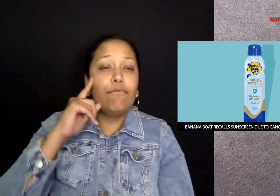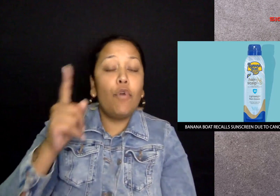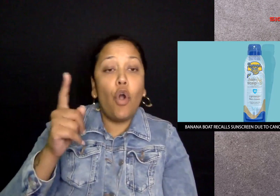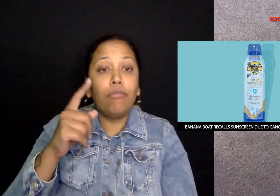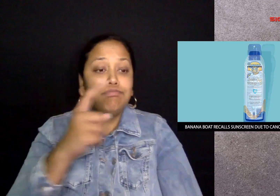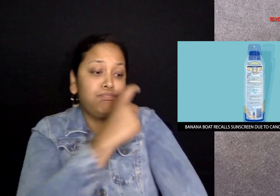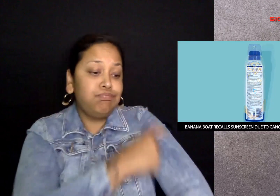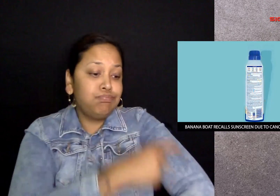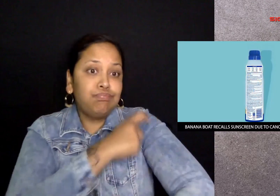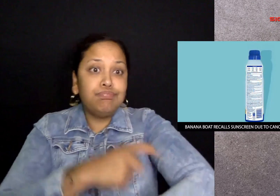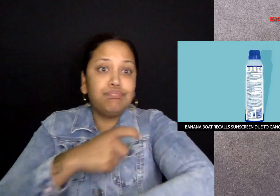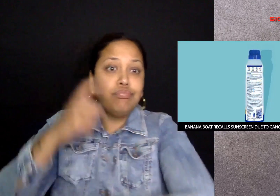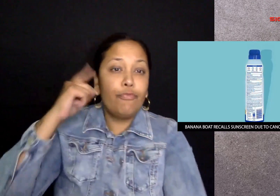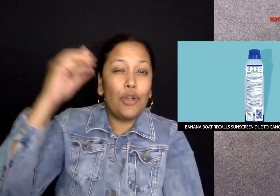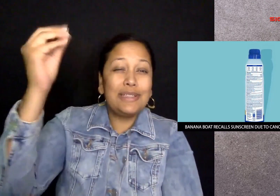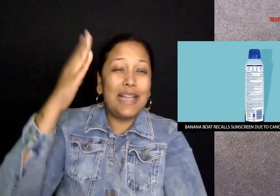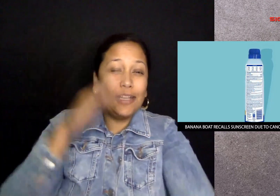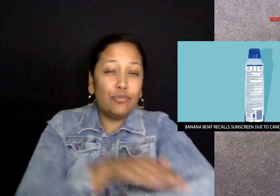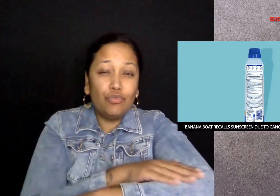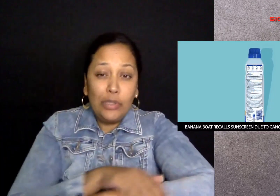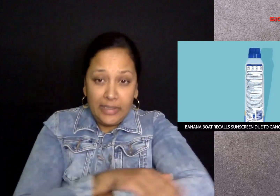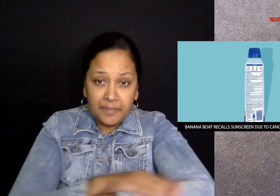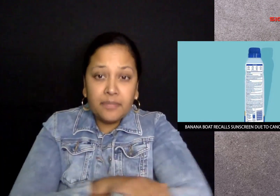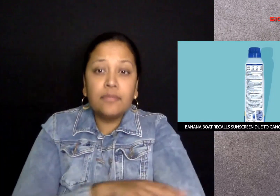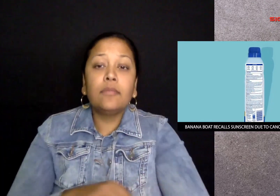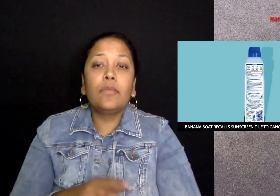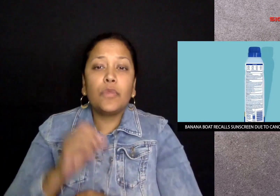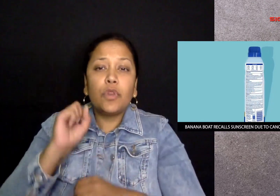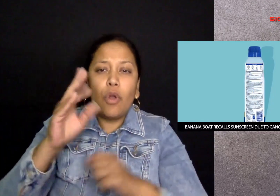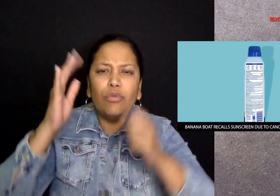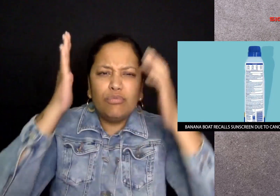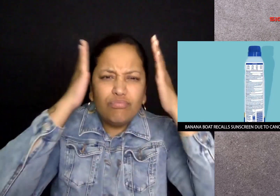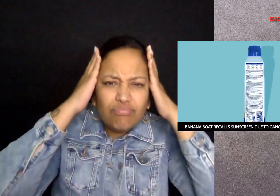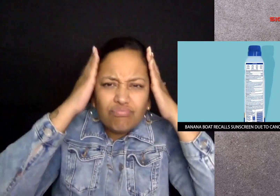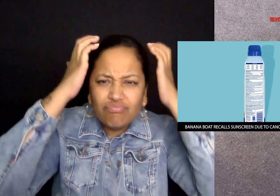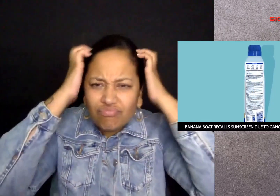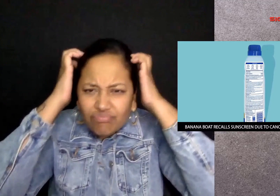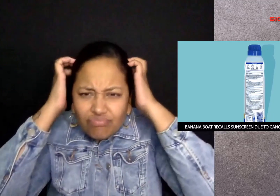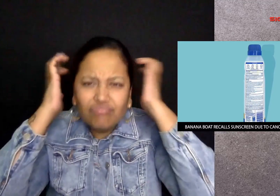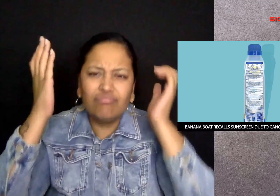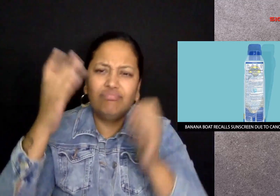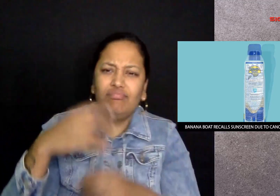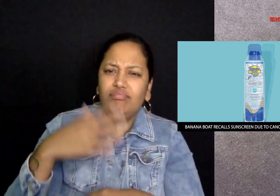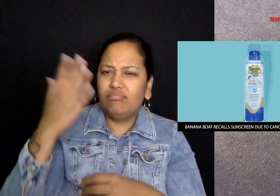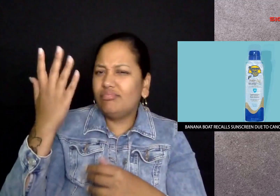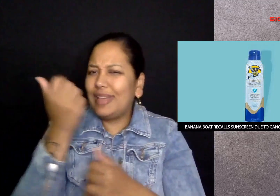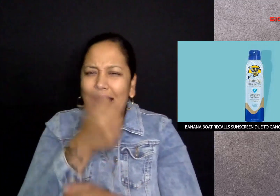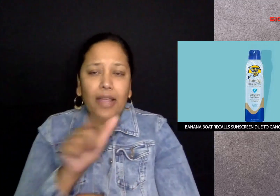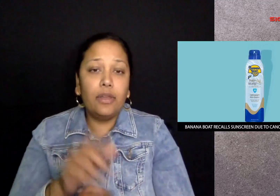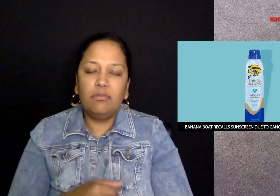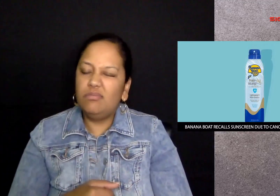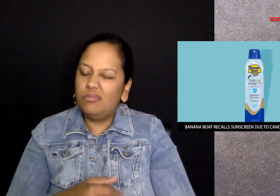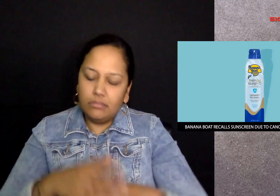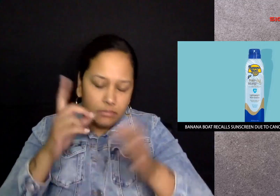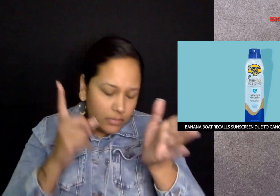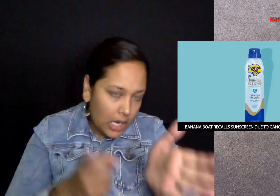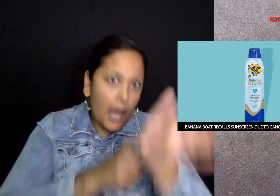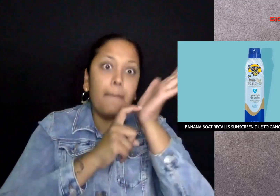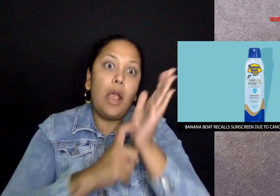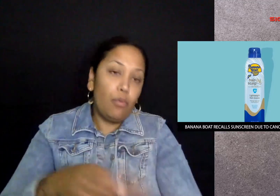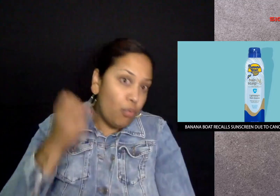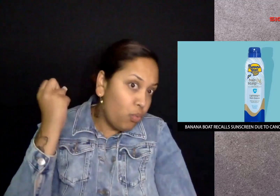if you use banana boat's hair and scalp sunscreen throw it out immediately